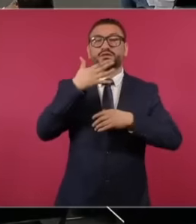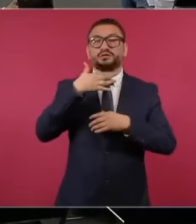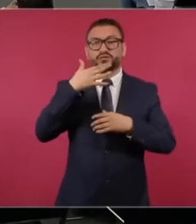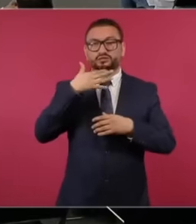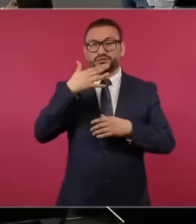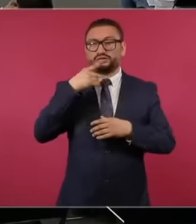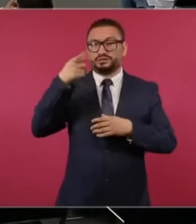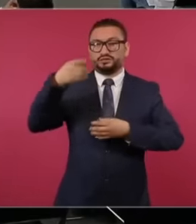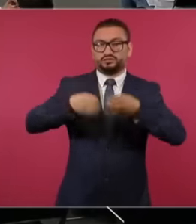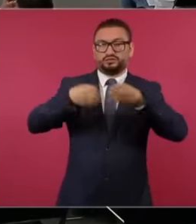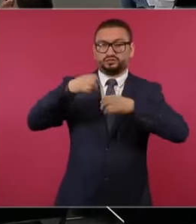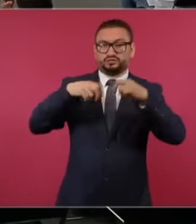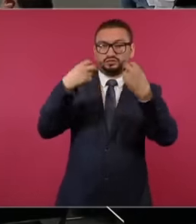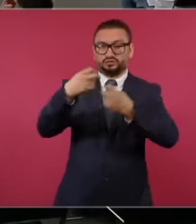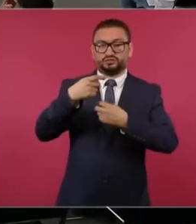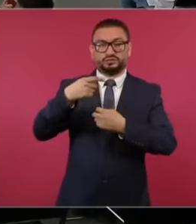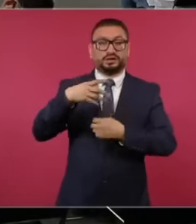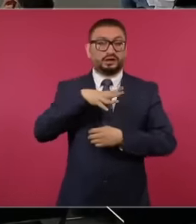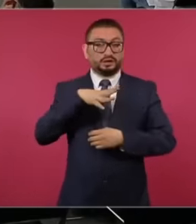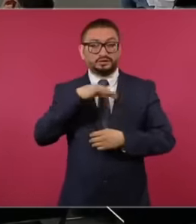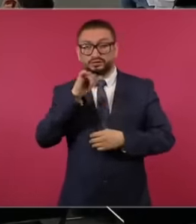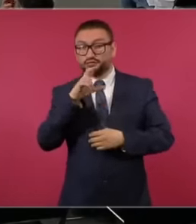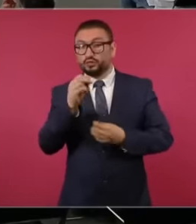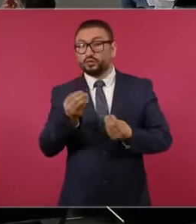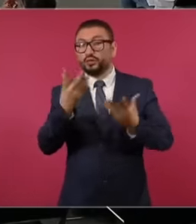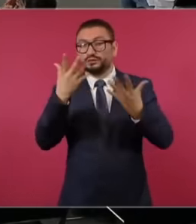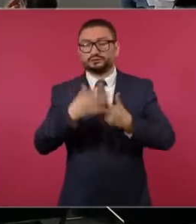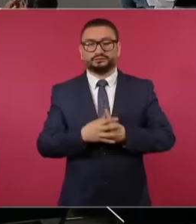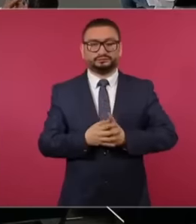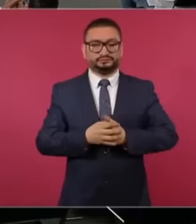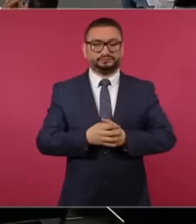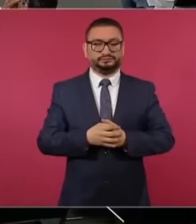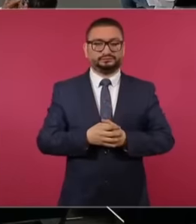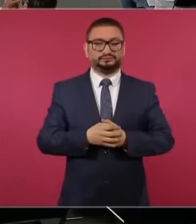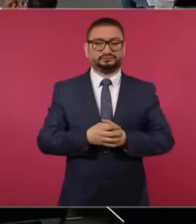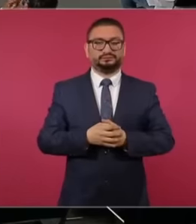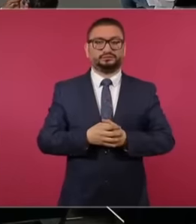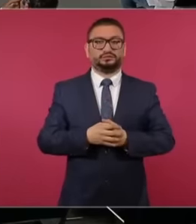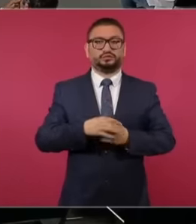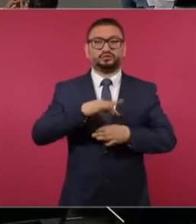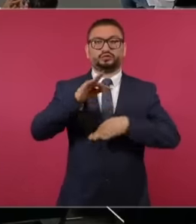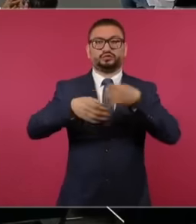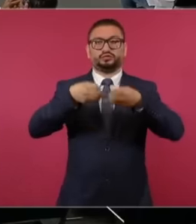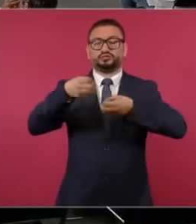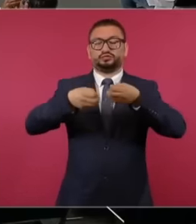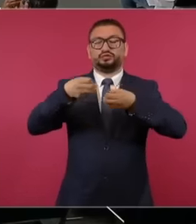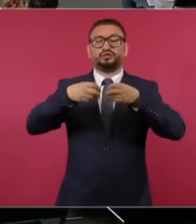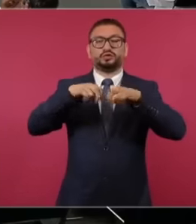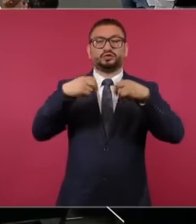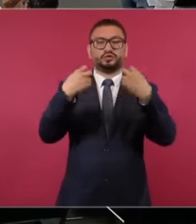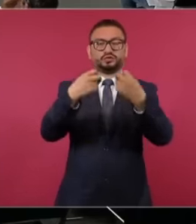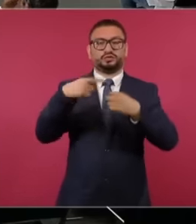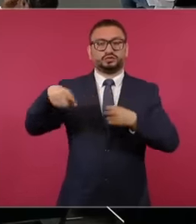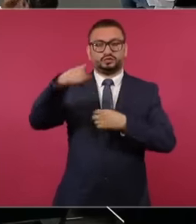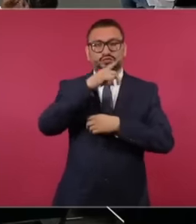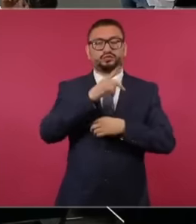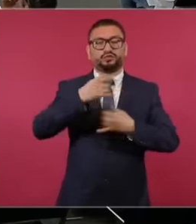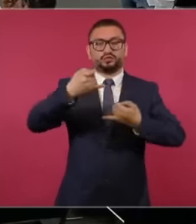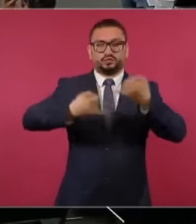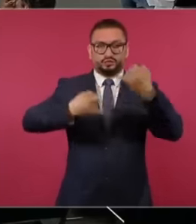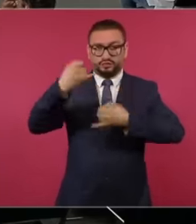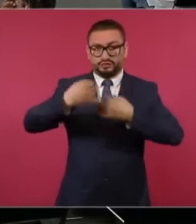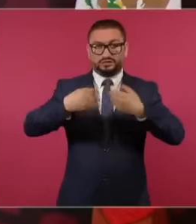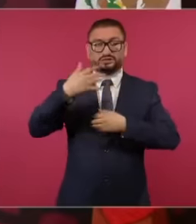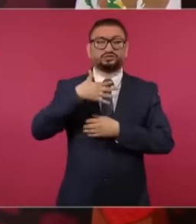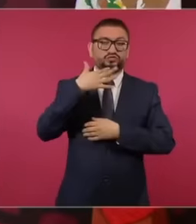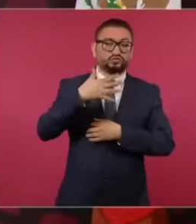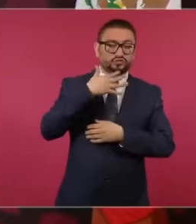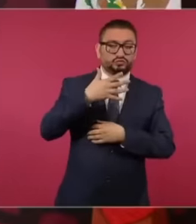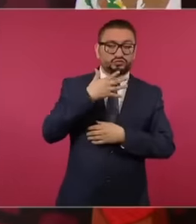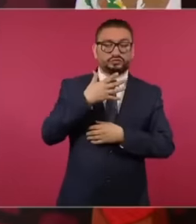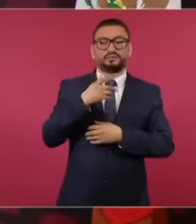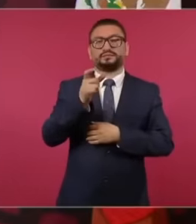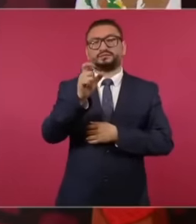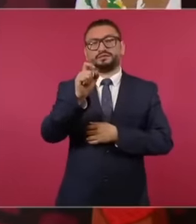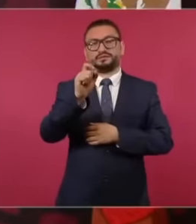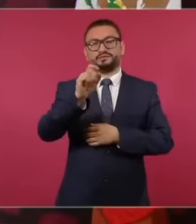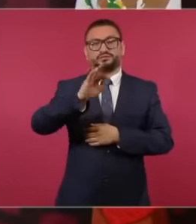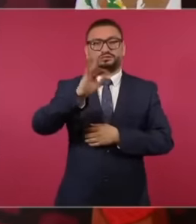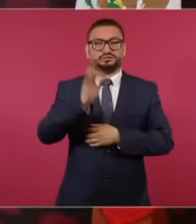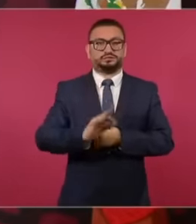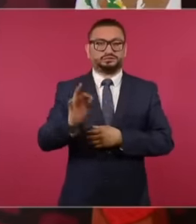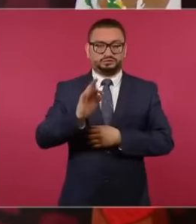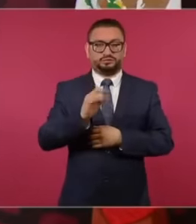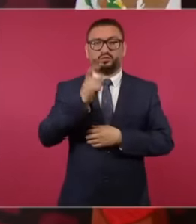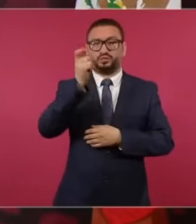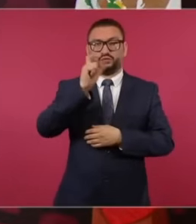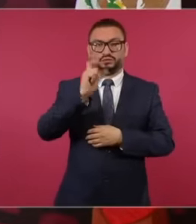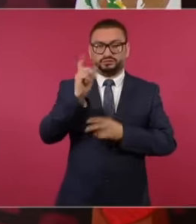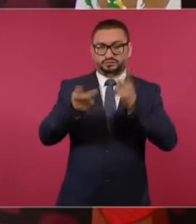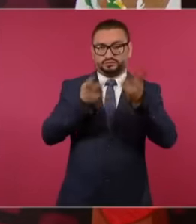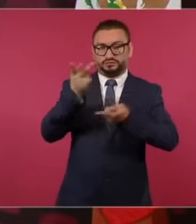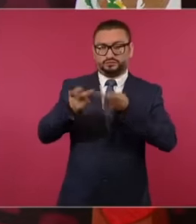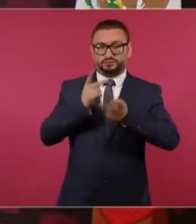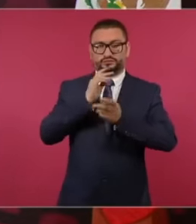, all the ministers, magistrates or judges are corrupt 20% from a survey 17